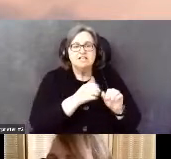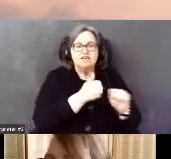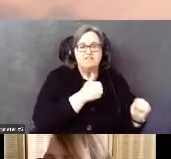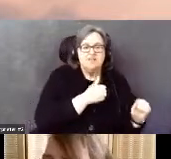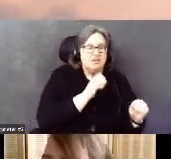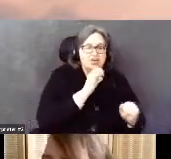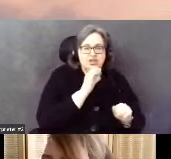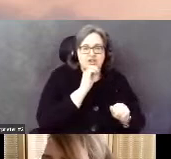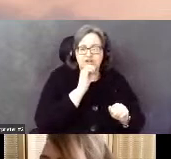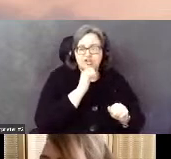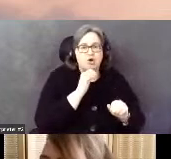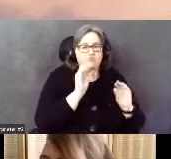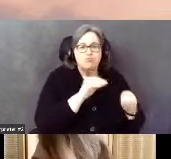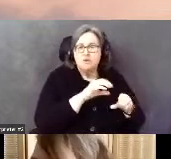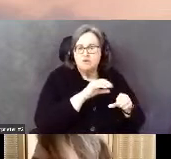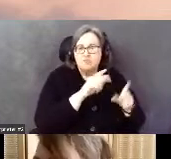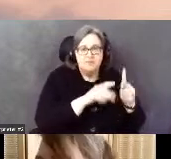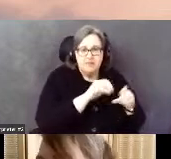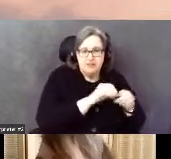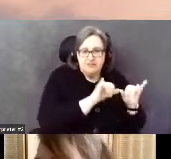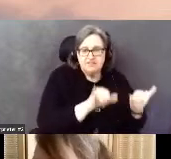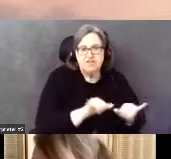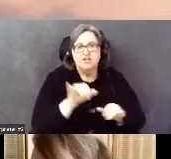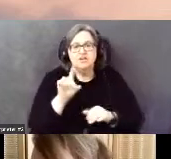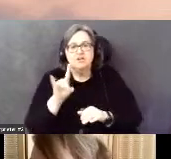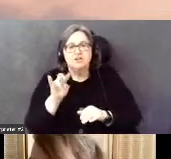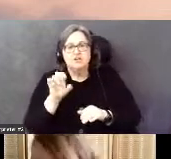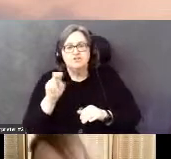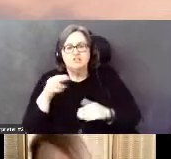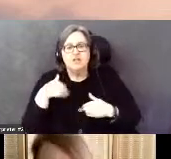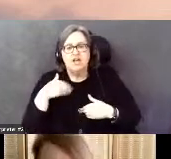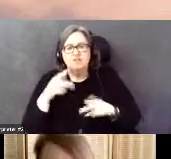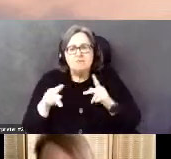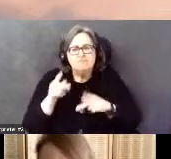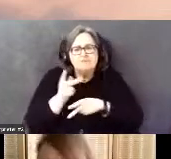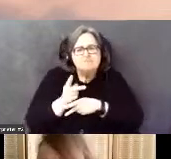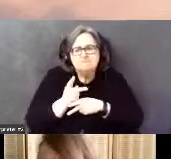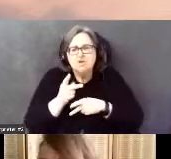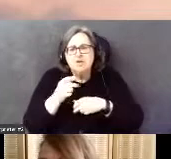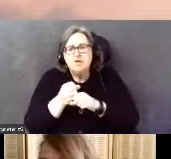people and having the gate keepers to officially